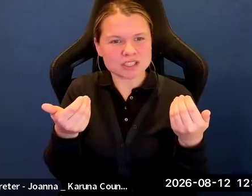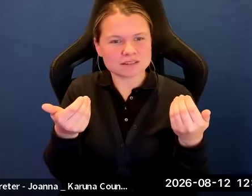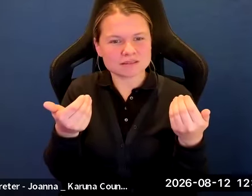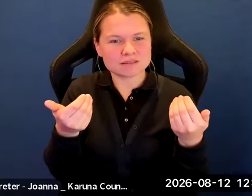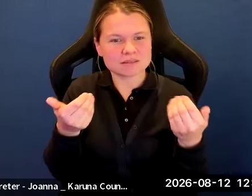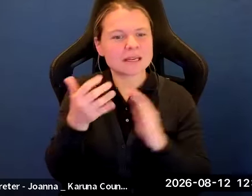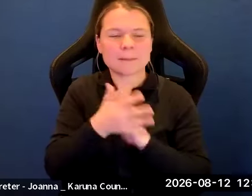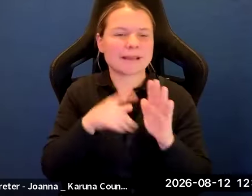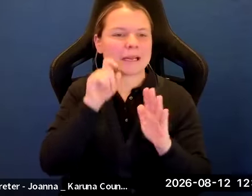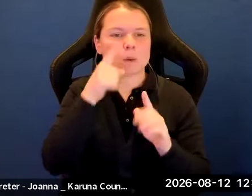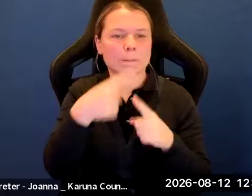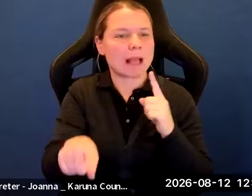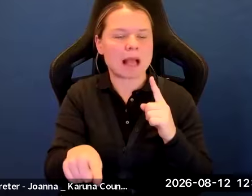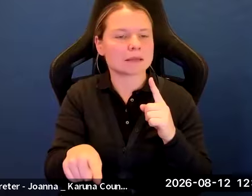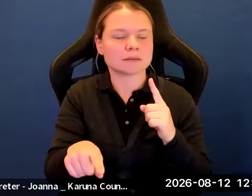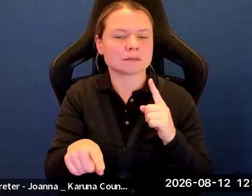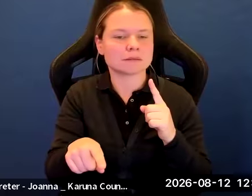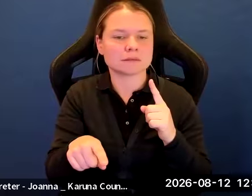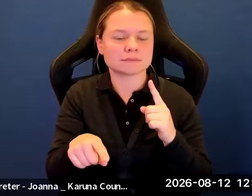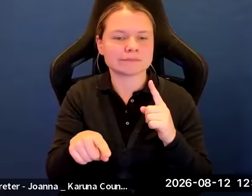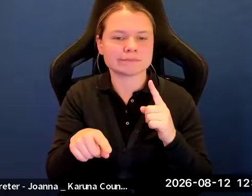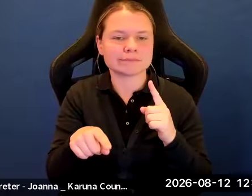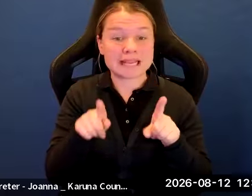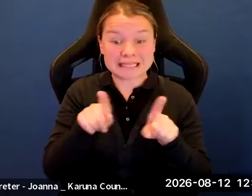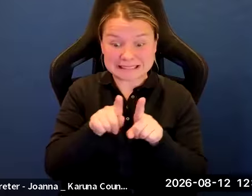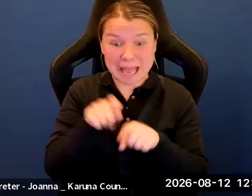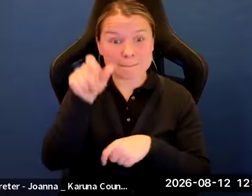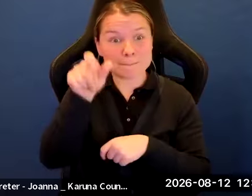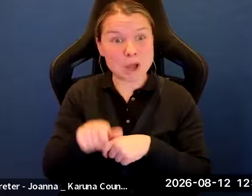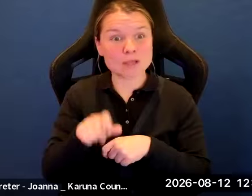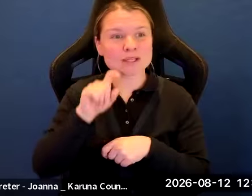And so a business that the applicant owns can't provide